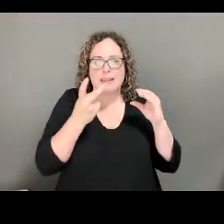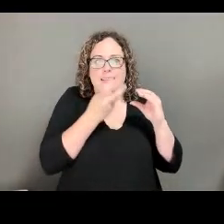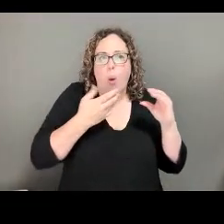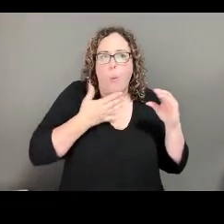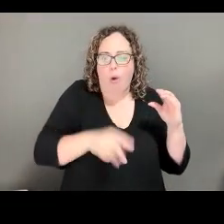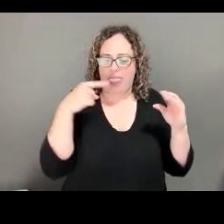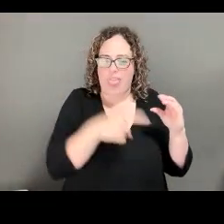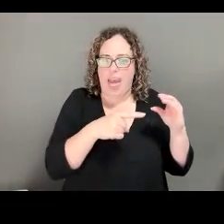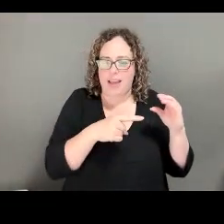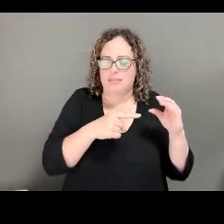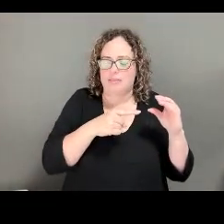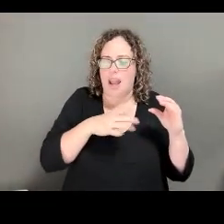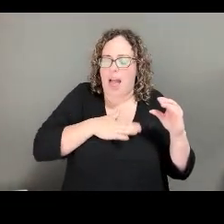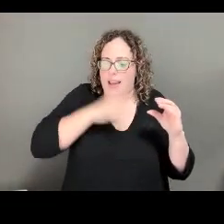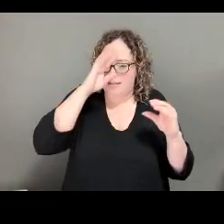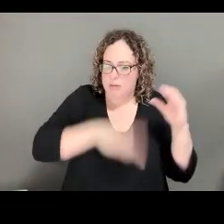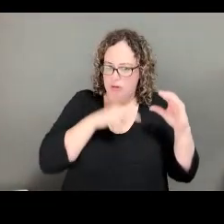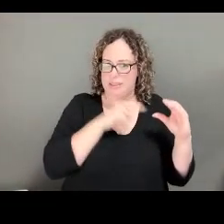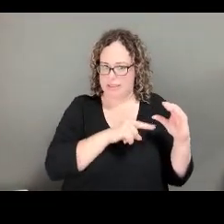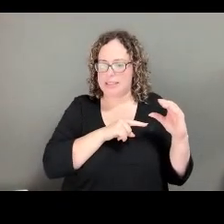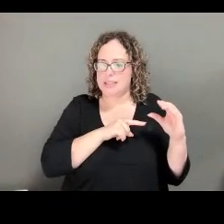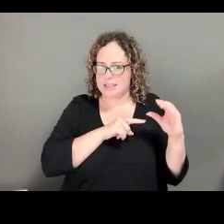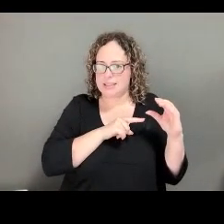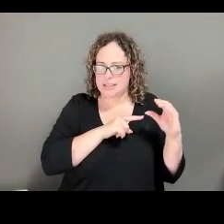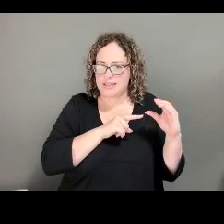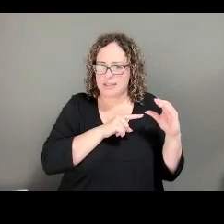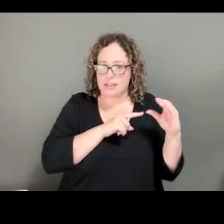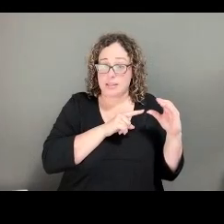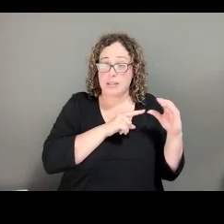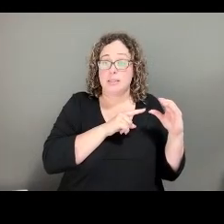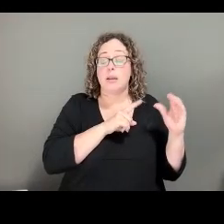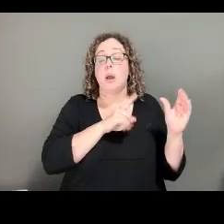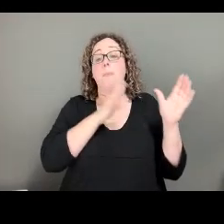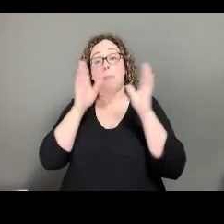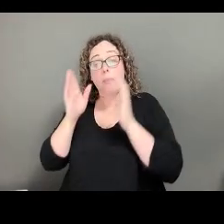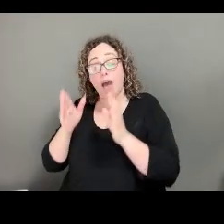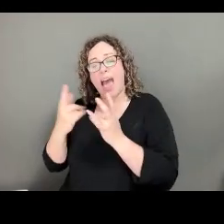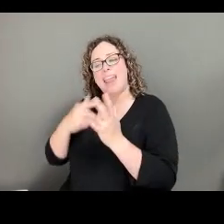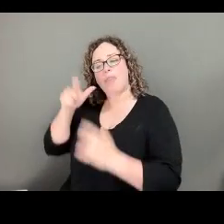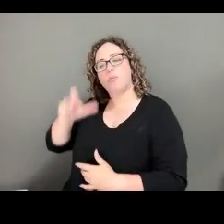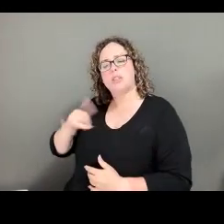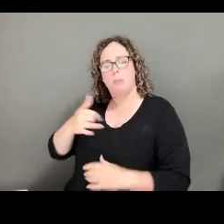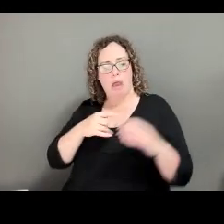seeking in one sense, and sensory avoiding in another sense. So you might struggle with loud noises,